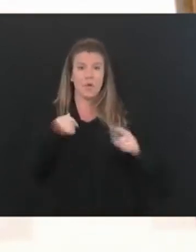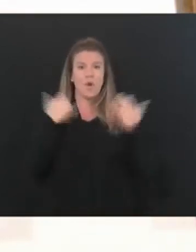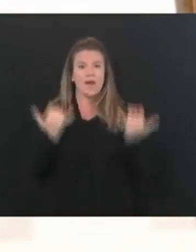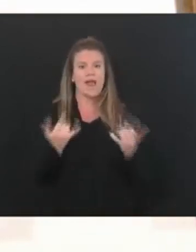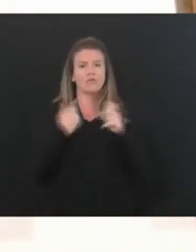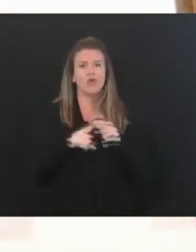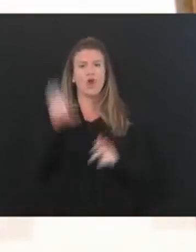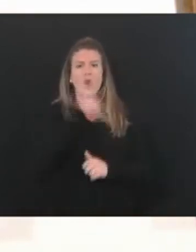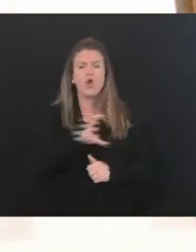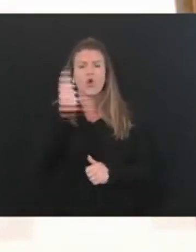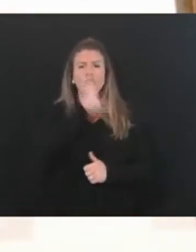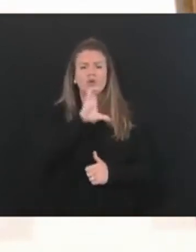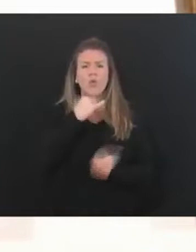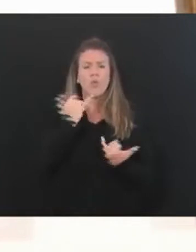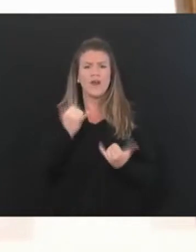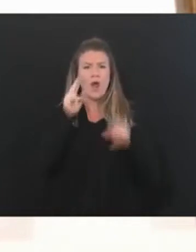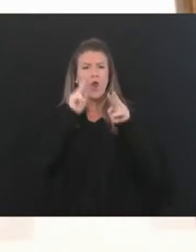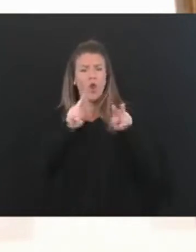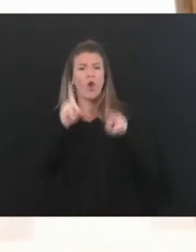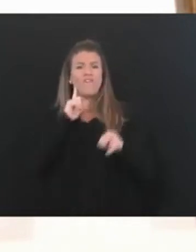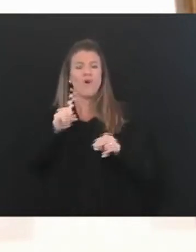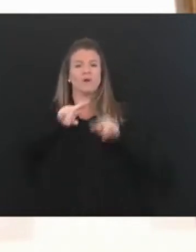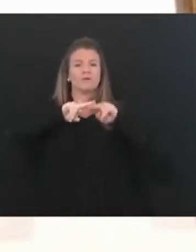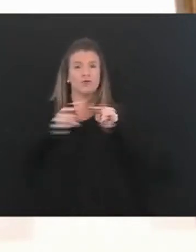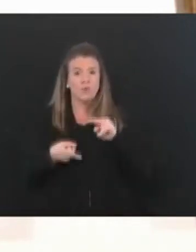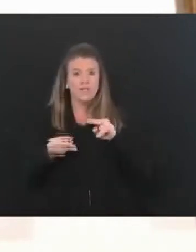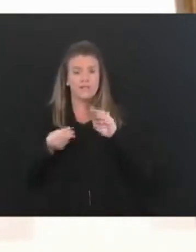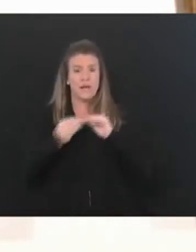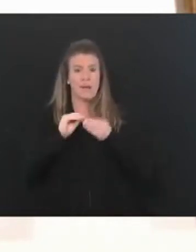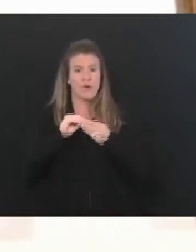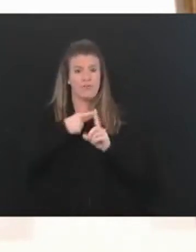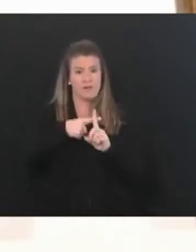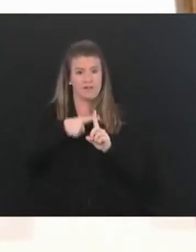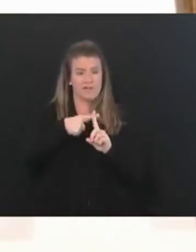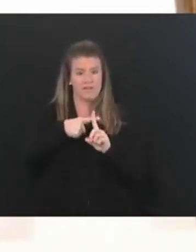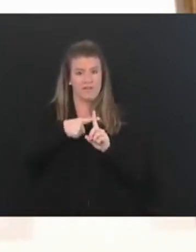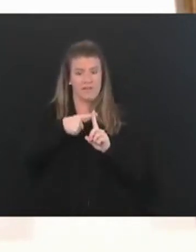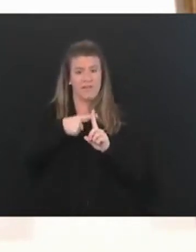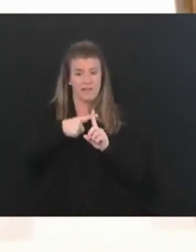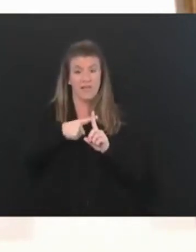OUR HANDS WELL. THIS IS MAKING A HUGE DIFFERENCE.